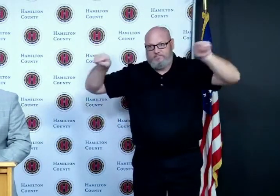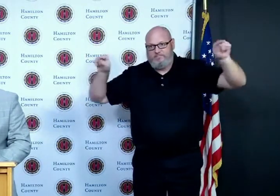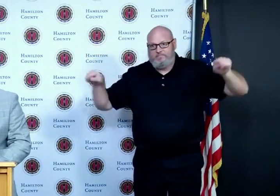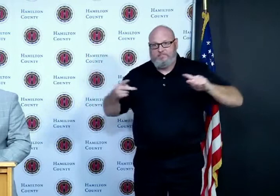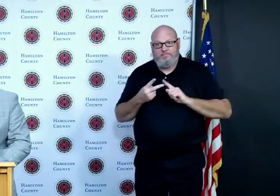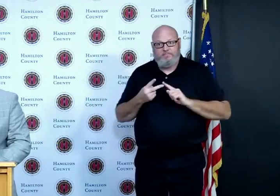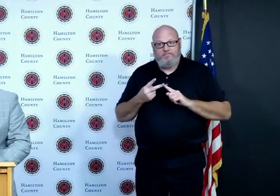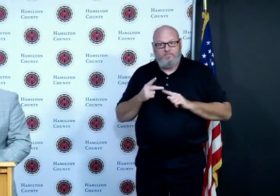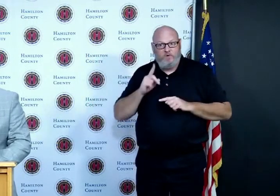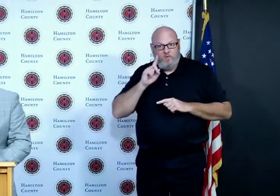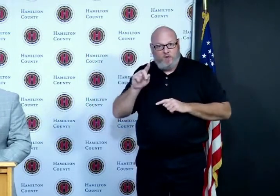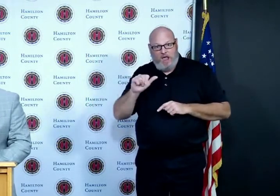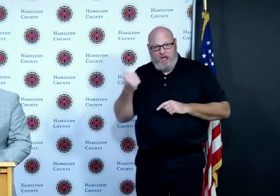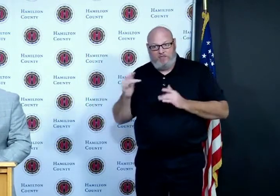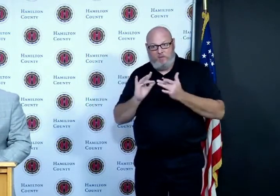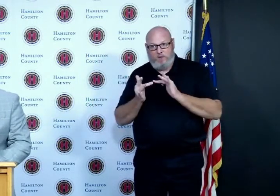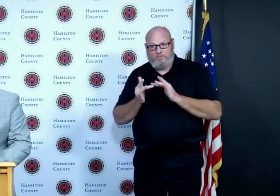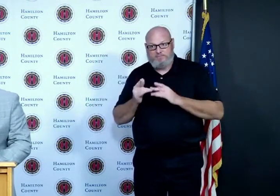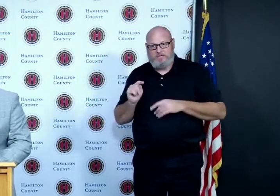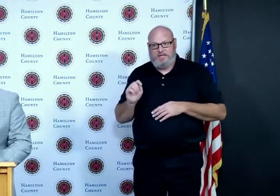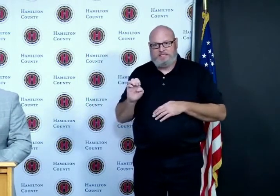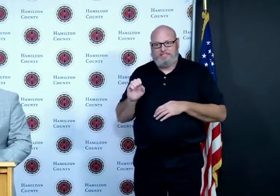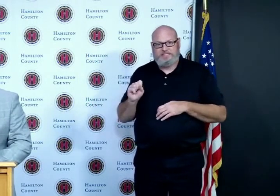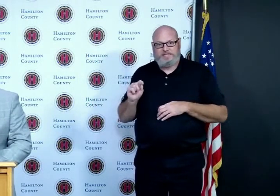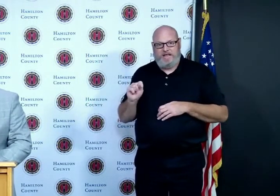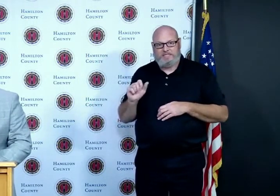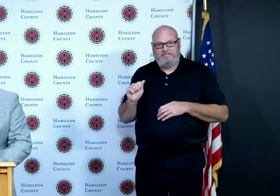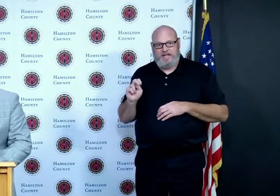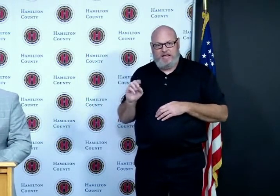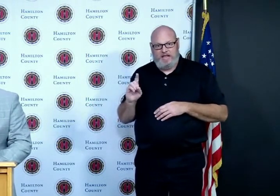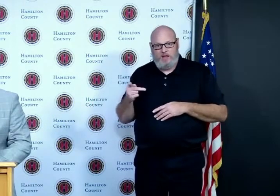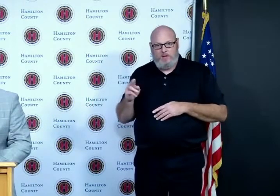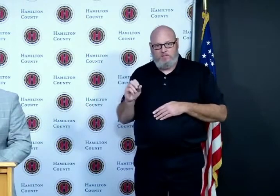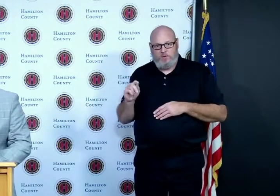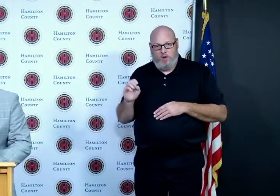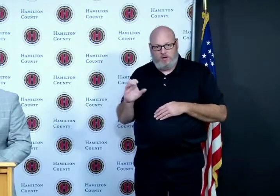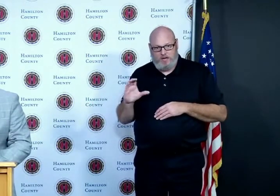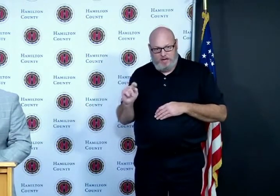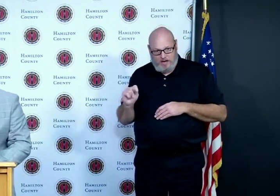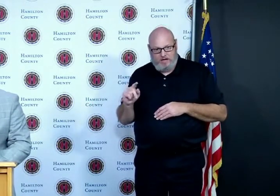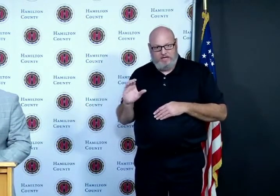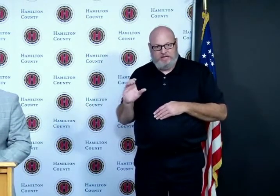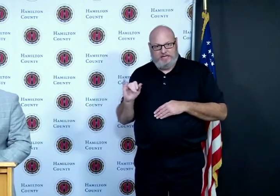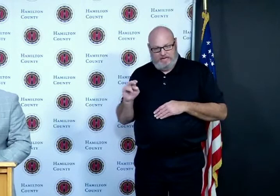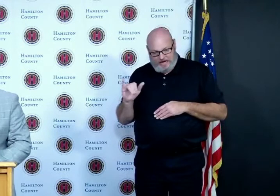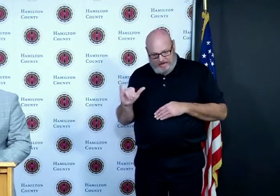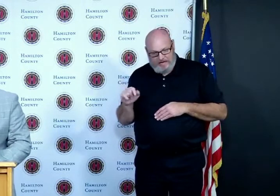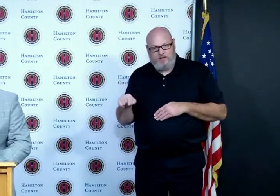dot com that web page shows every site as well in Hamilton County it offers you an opportunity